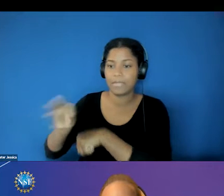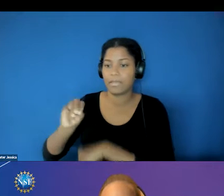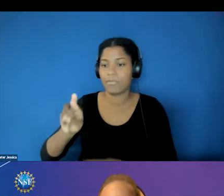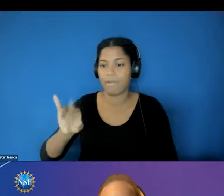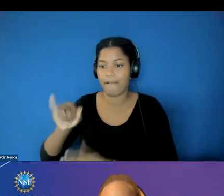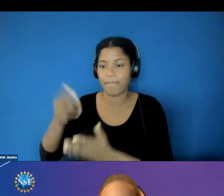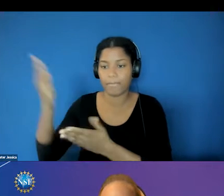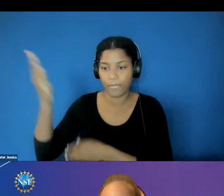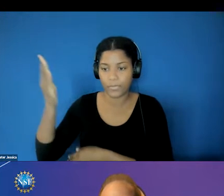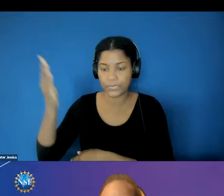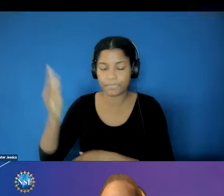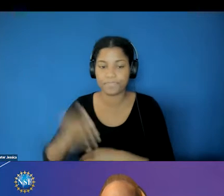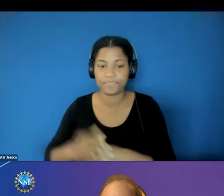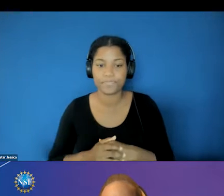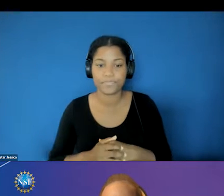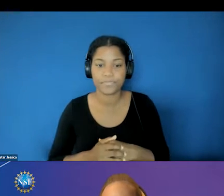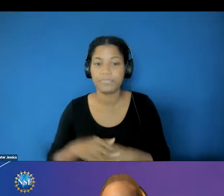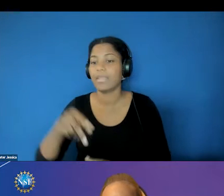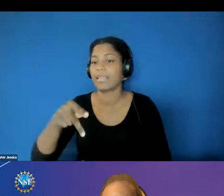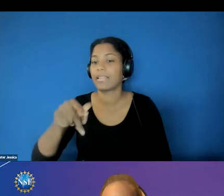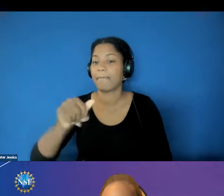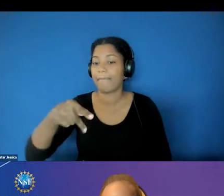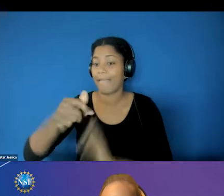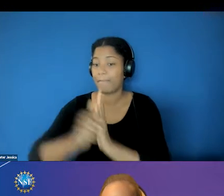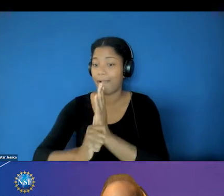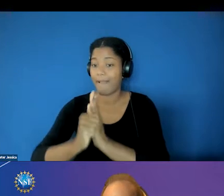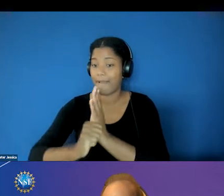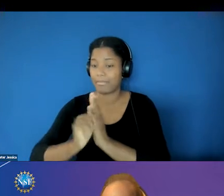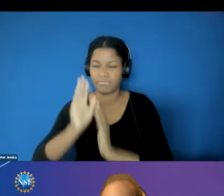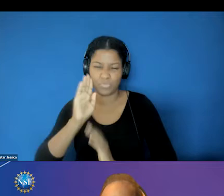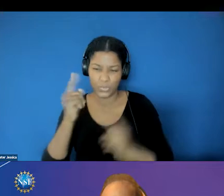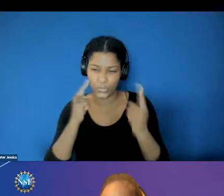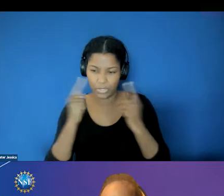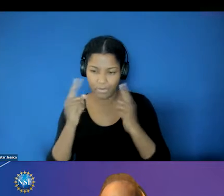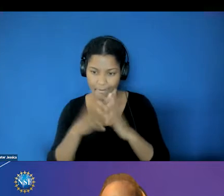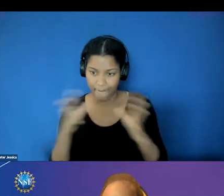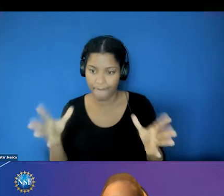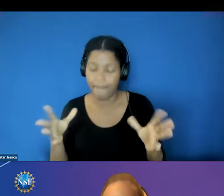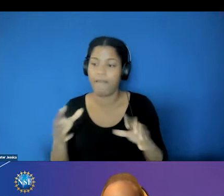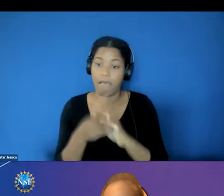And it's important to note that the PAPP guide, which you'll be hearing a lot about during this, research,